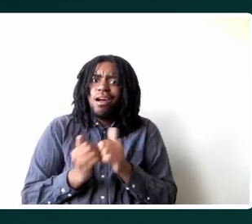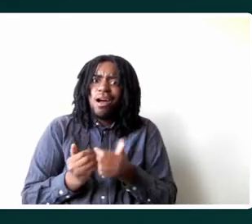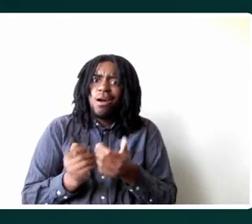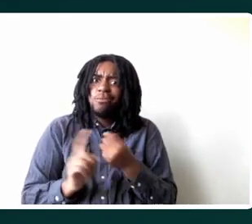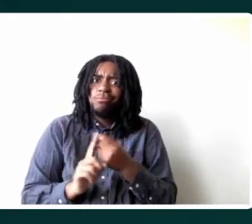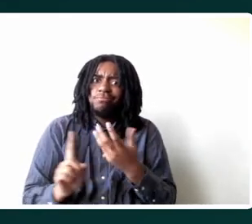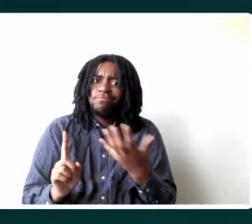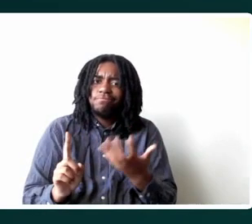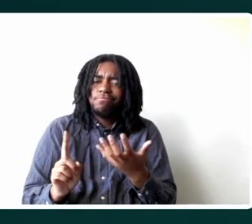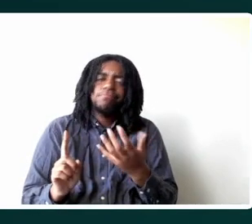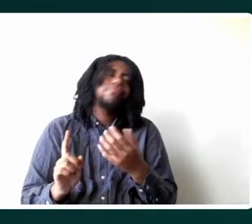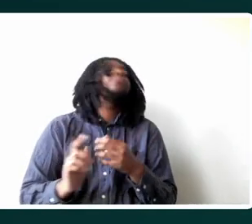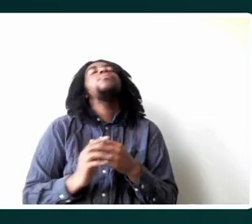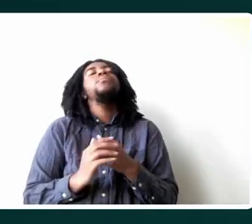Samir Meghelli: So, the exhibition